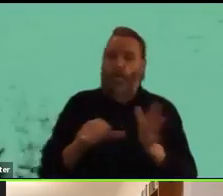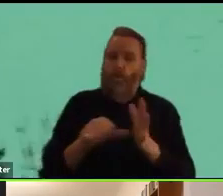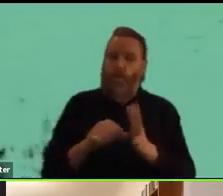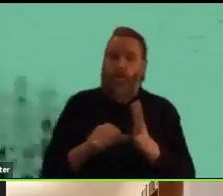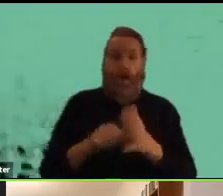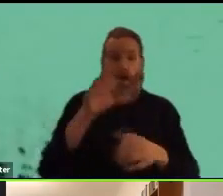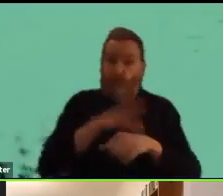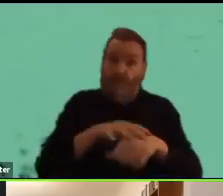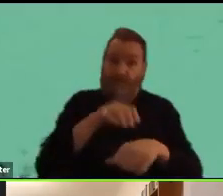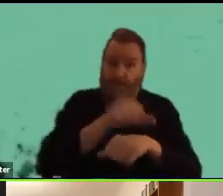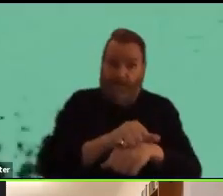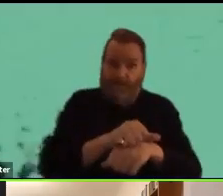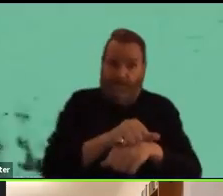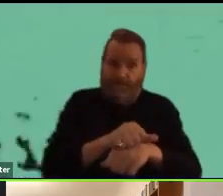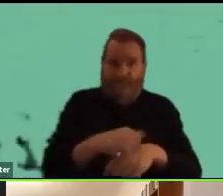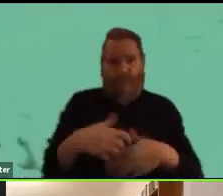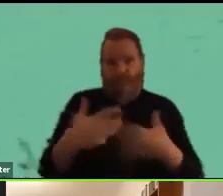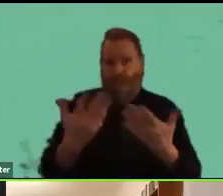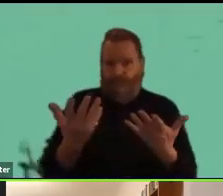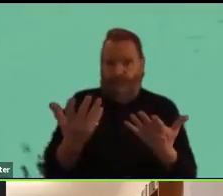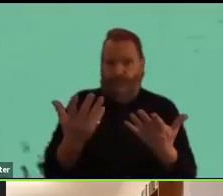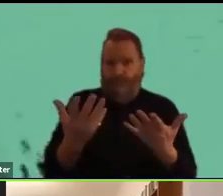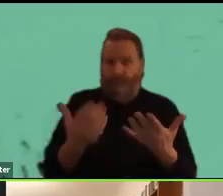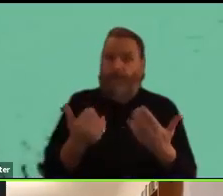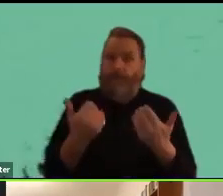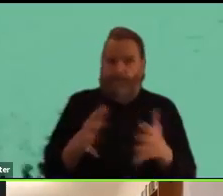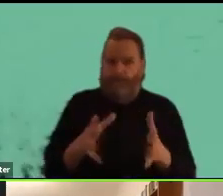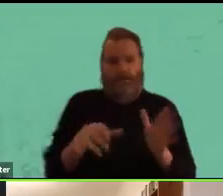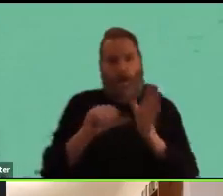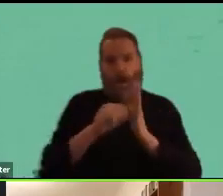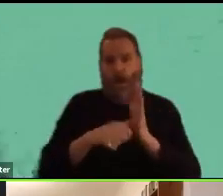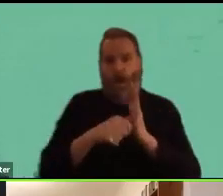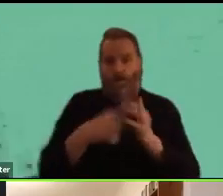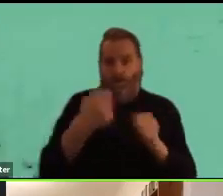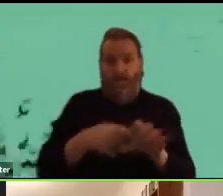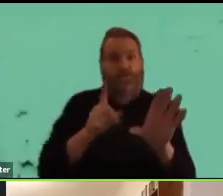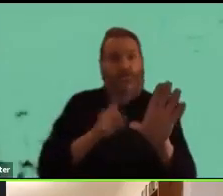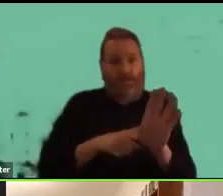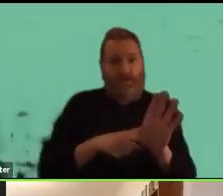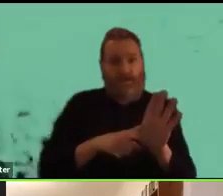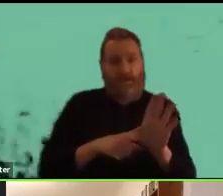and in that context it's been a very hard year because you know we care about these things but